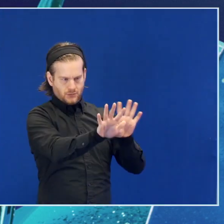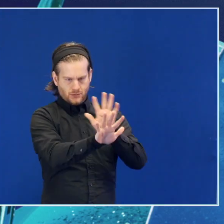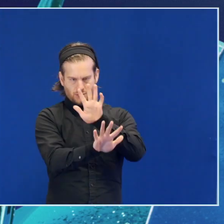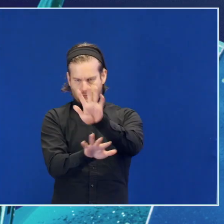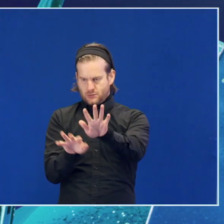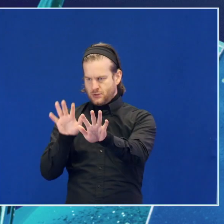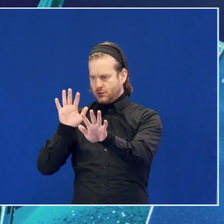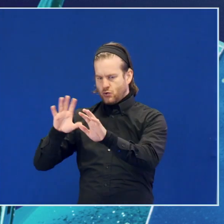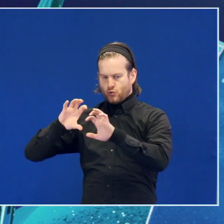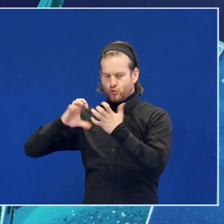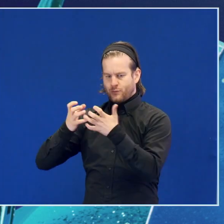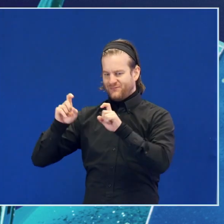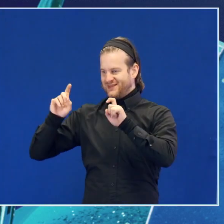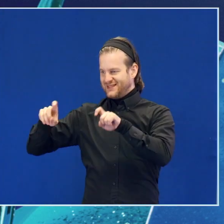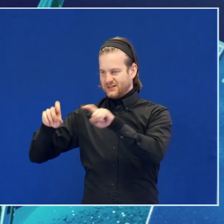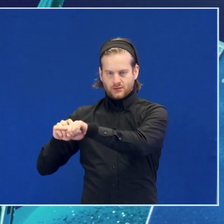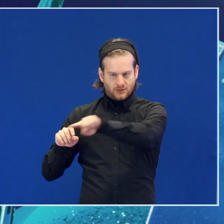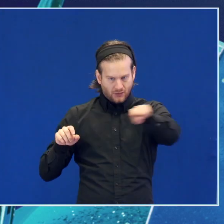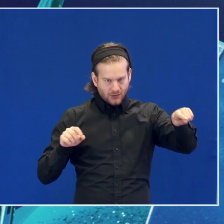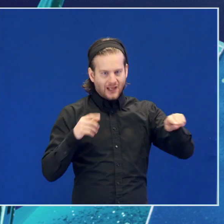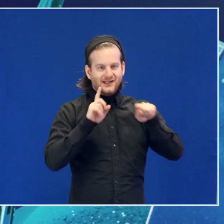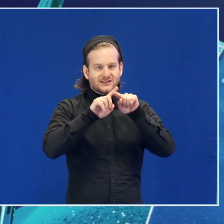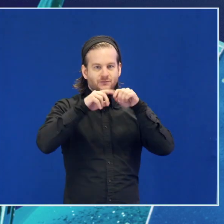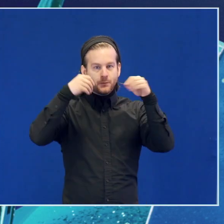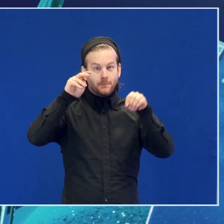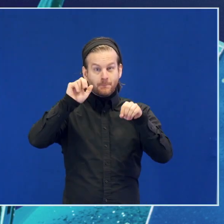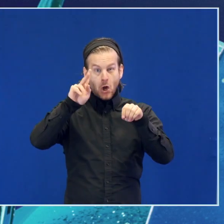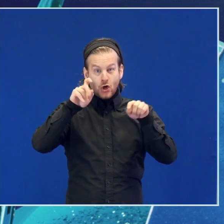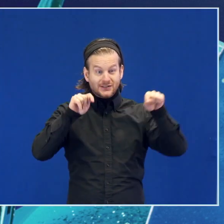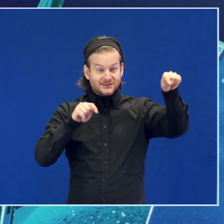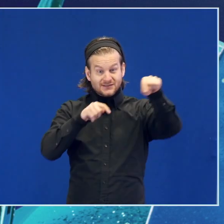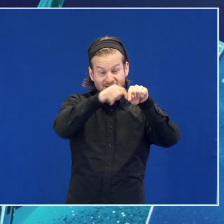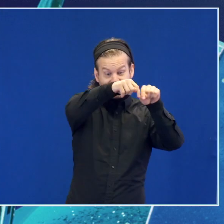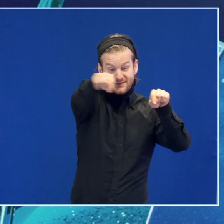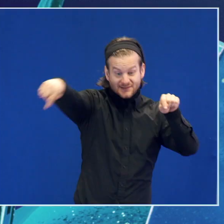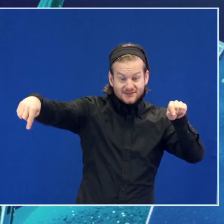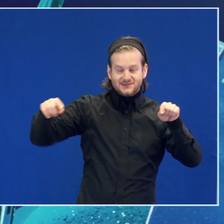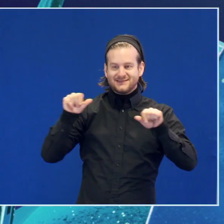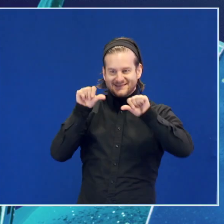Scientists are different than accountants that are different than designers.